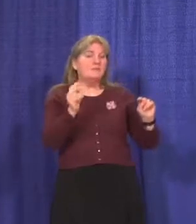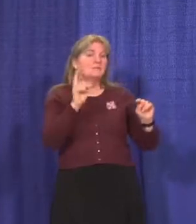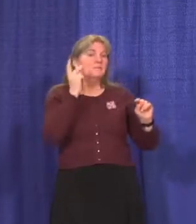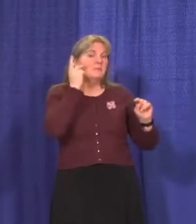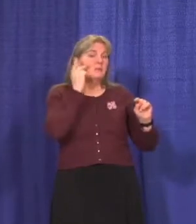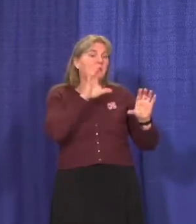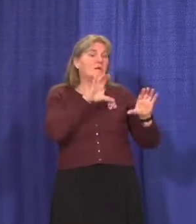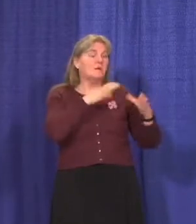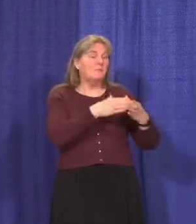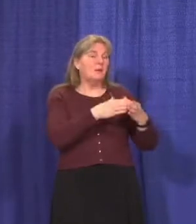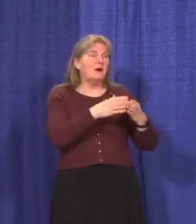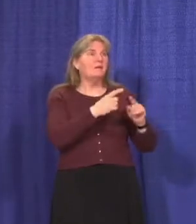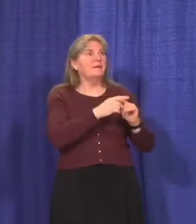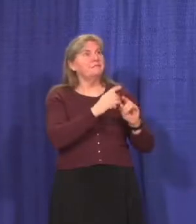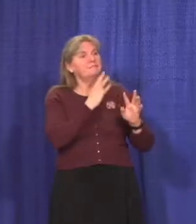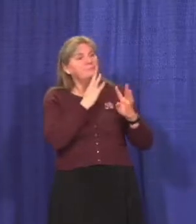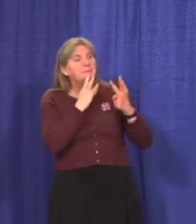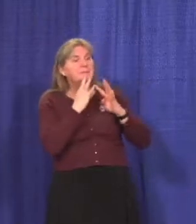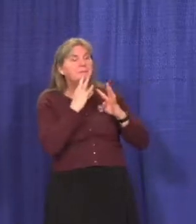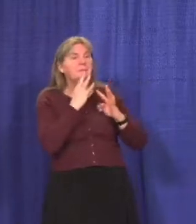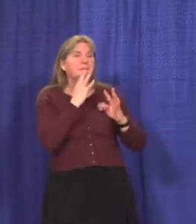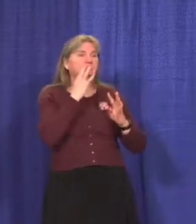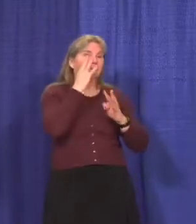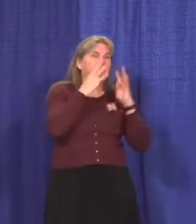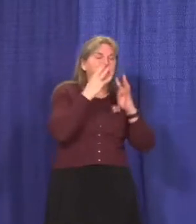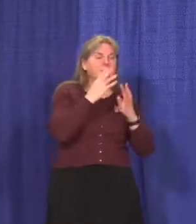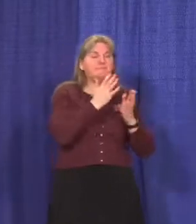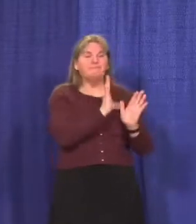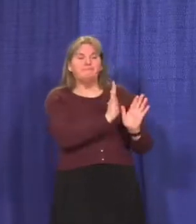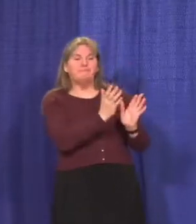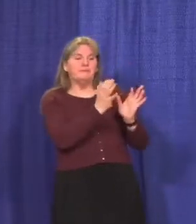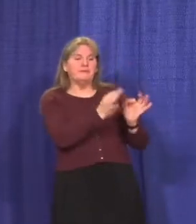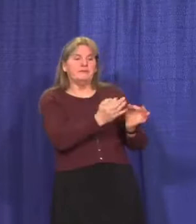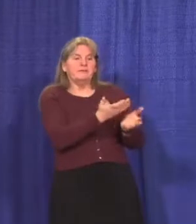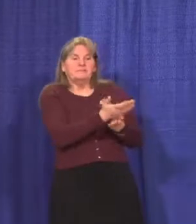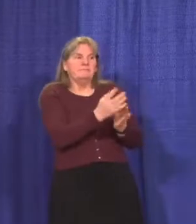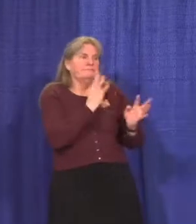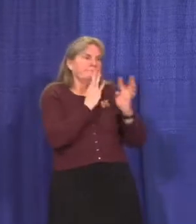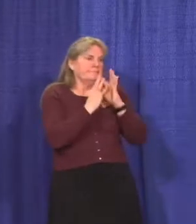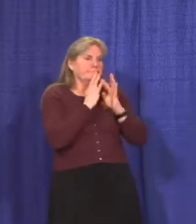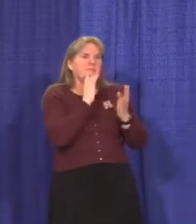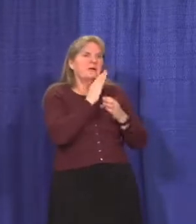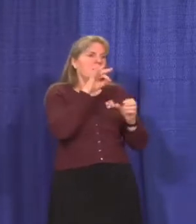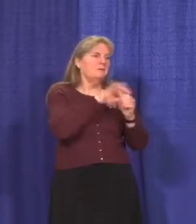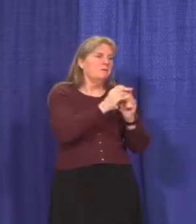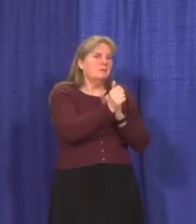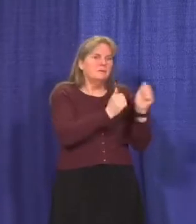speculate and drum up what ever they want to do in terms of speculation and we will work